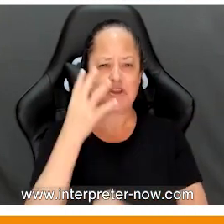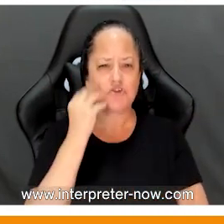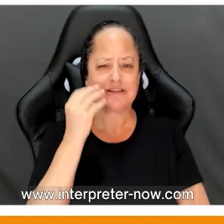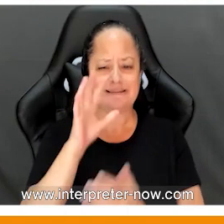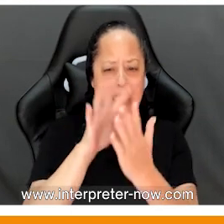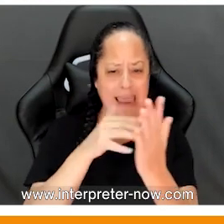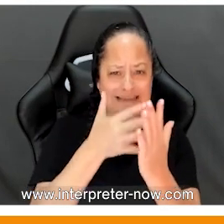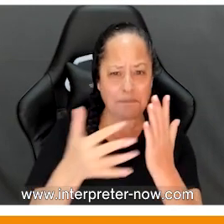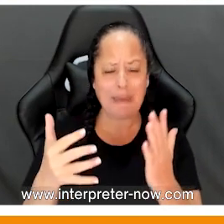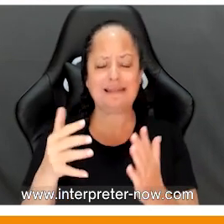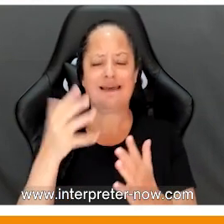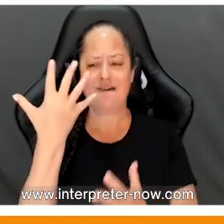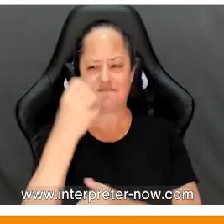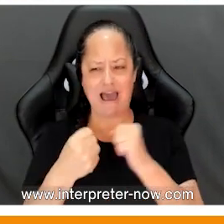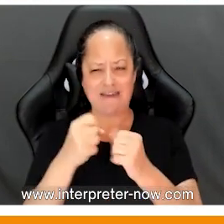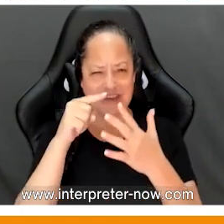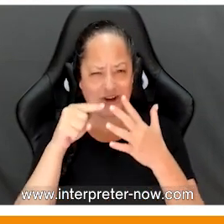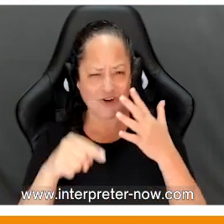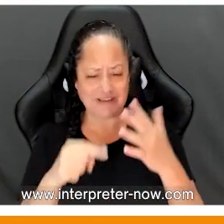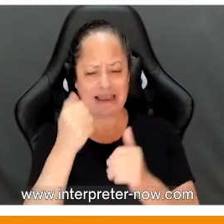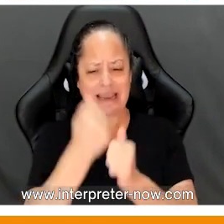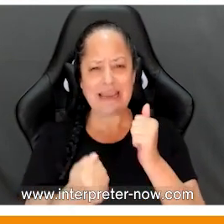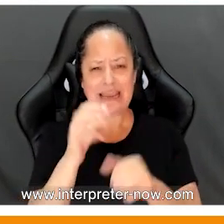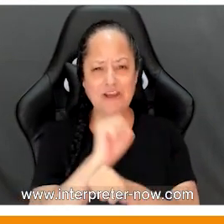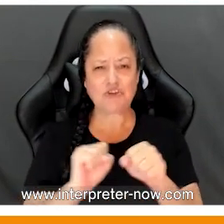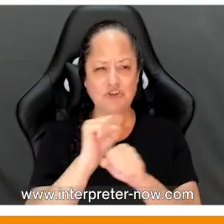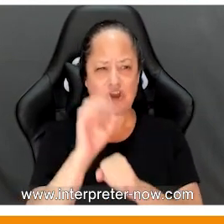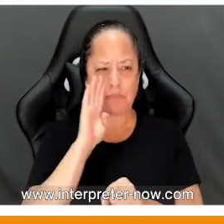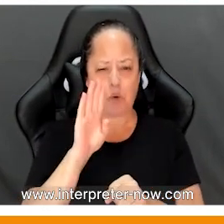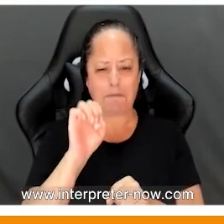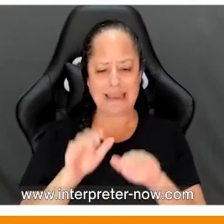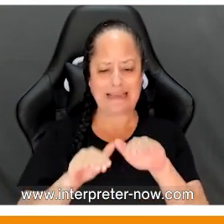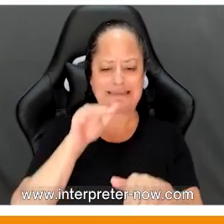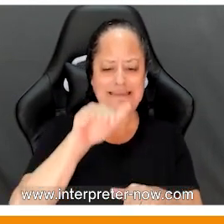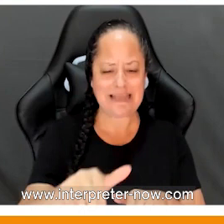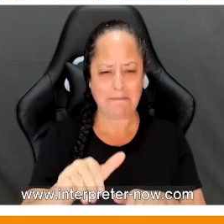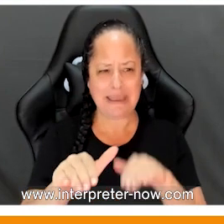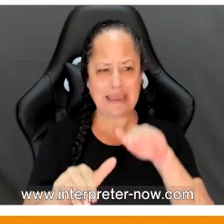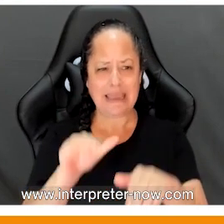They want five years of experience doing this." I was like, "Every job I'm going to get is going to be a stepping stone until I get that job at Facebook."